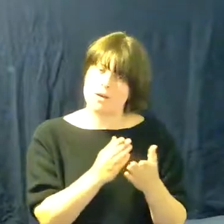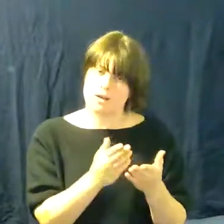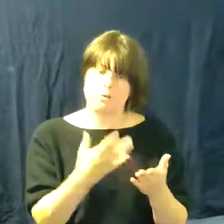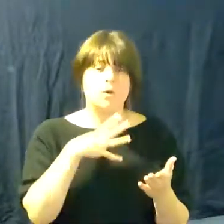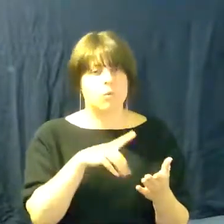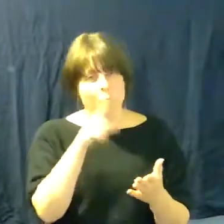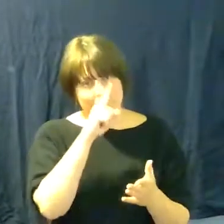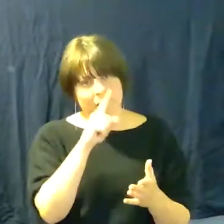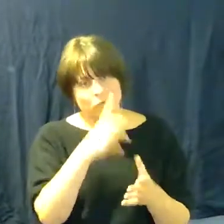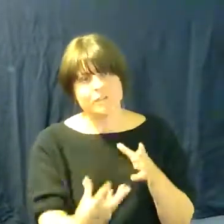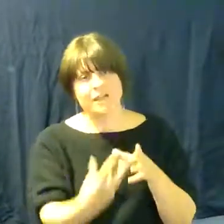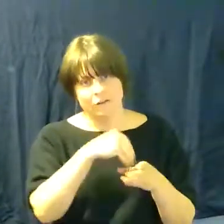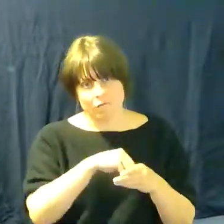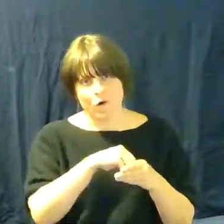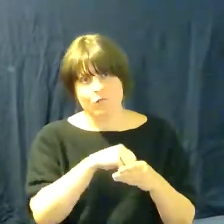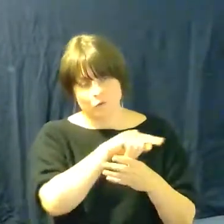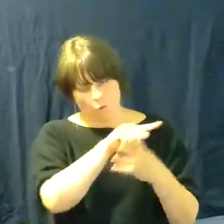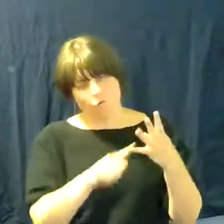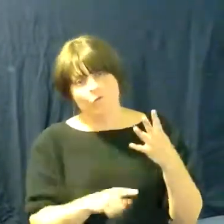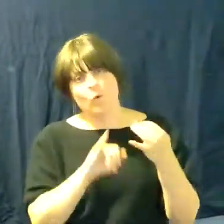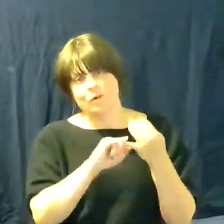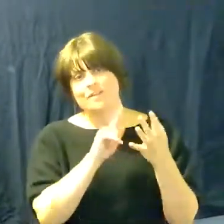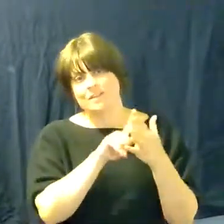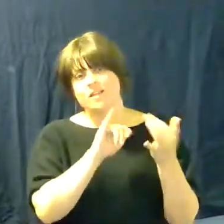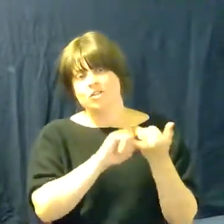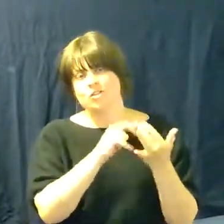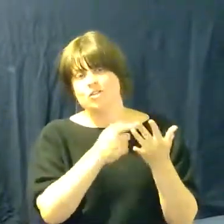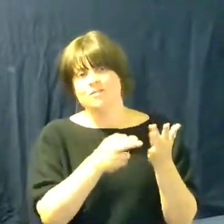people can watch them after, but ideally people would be able